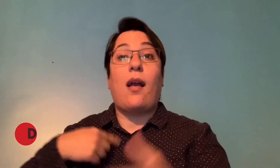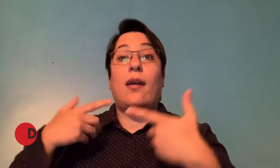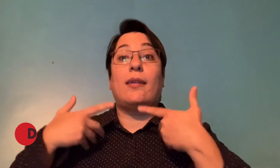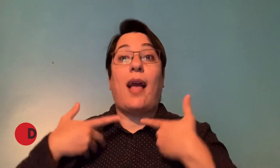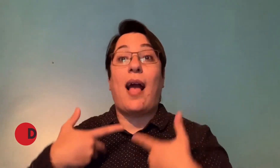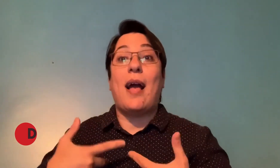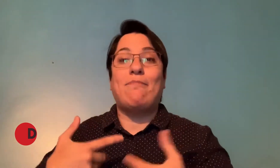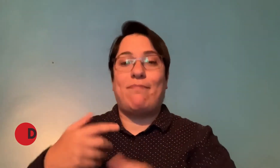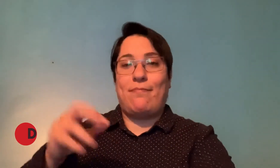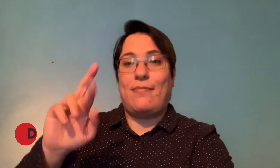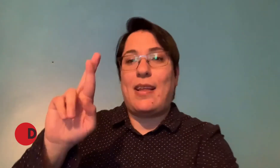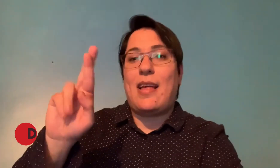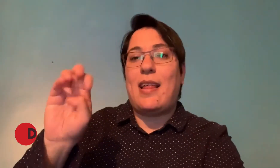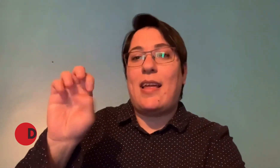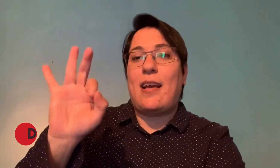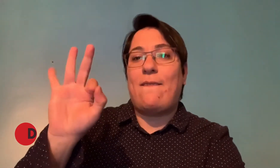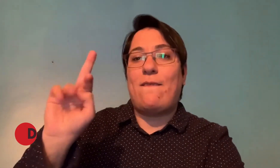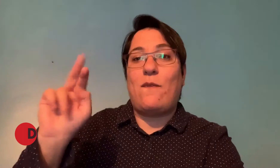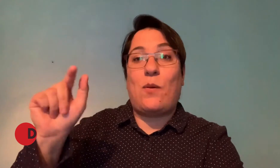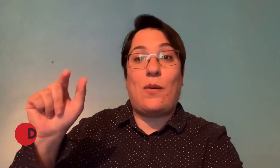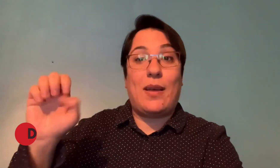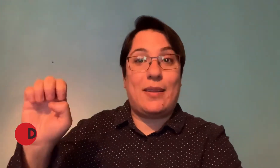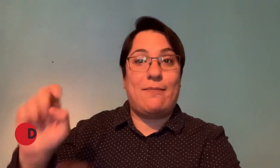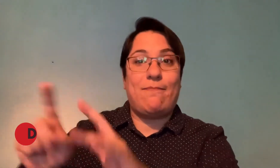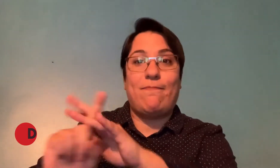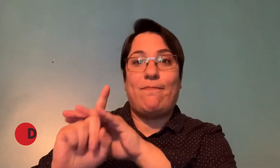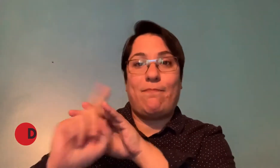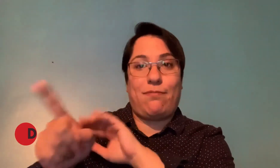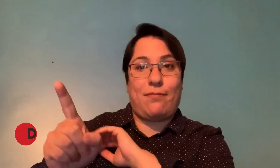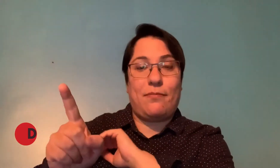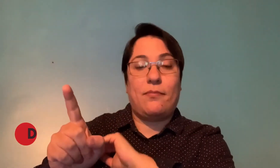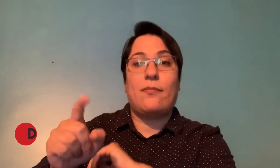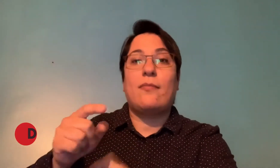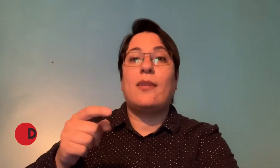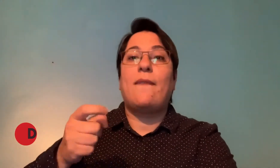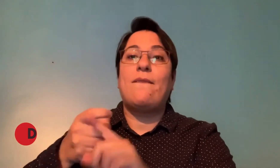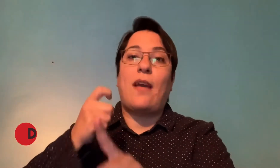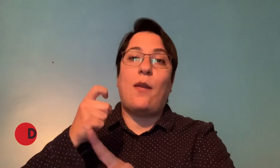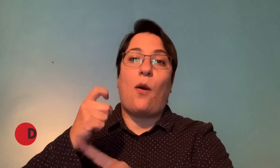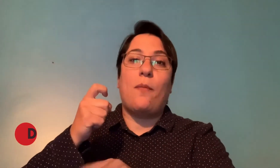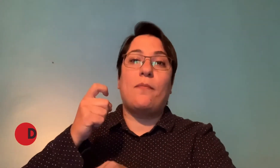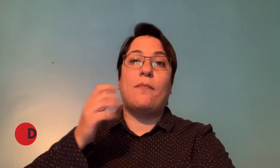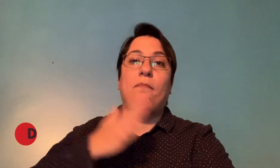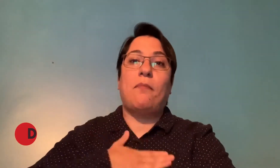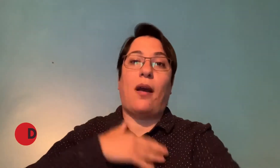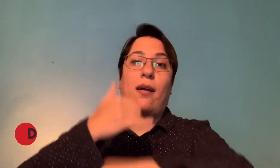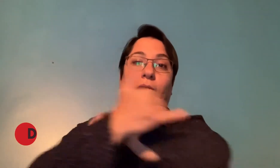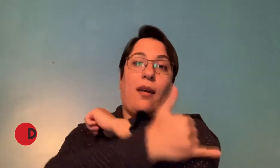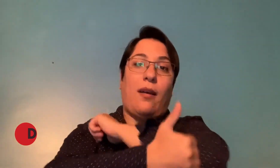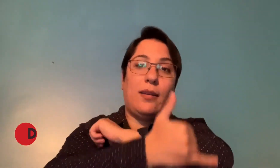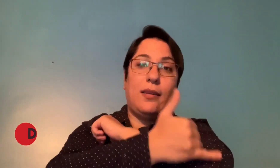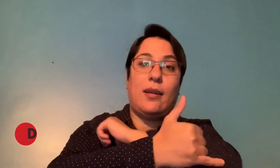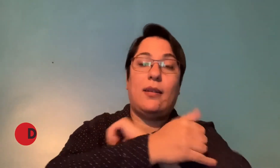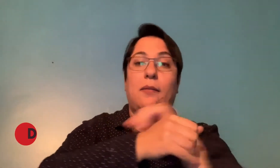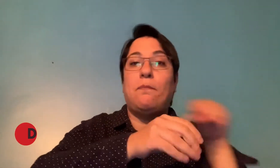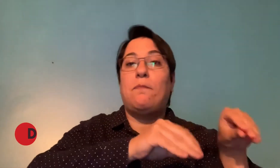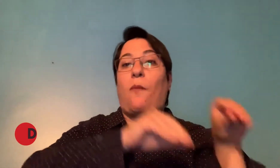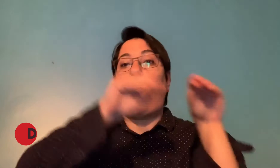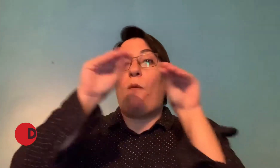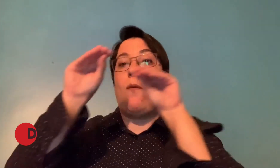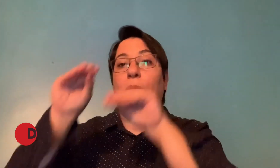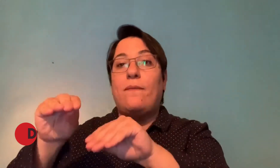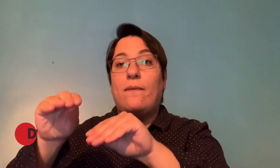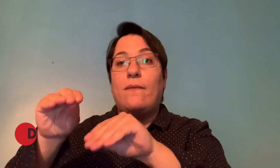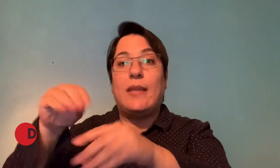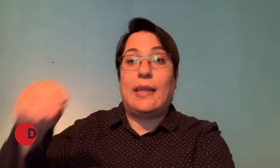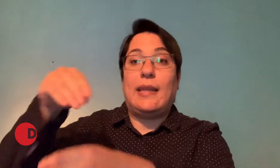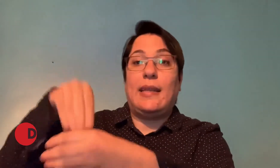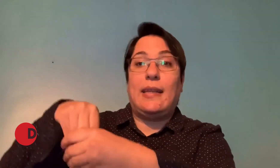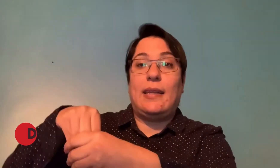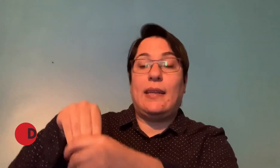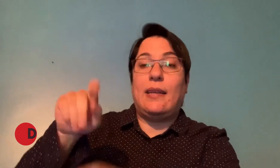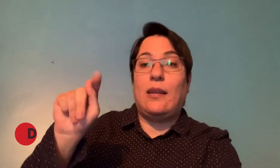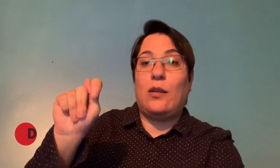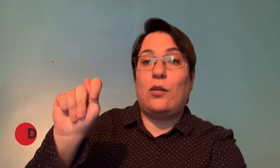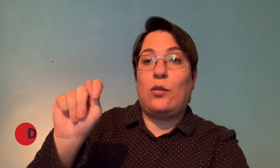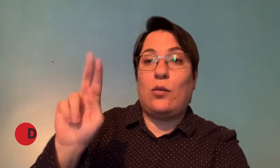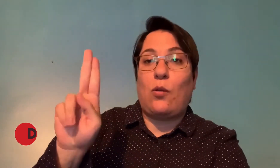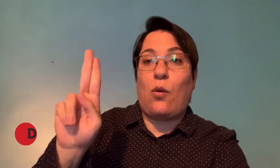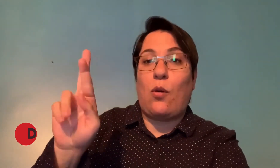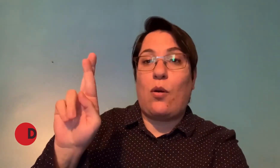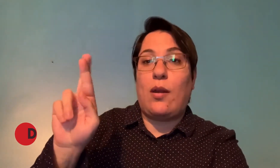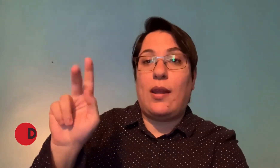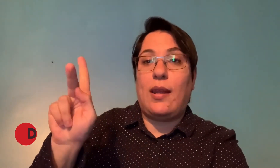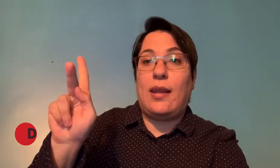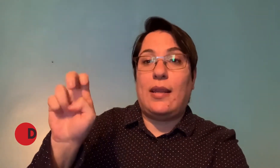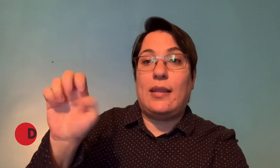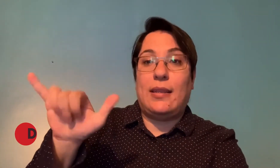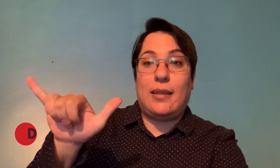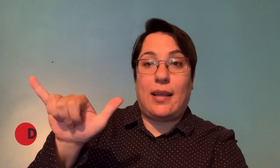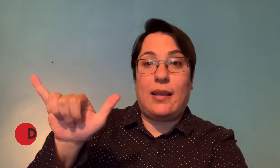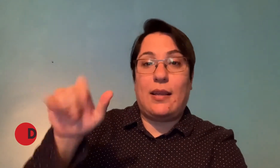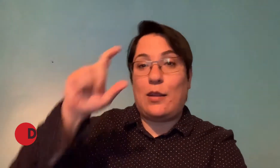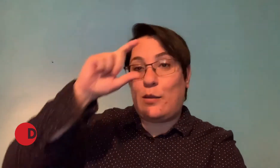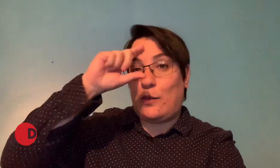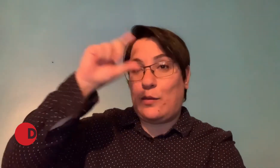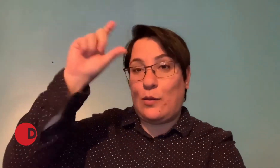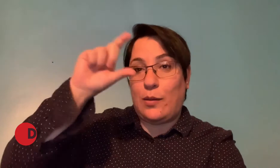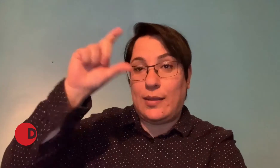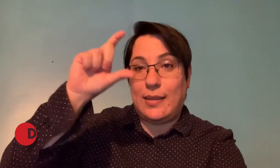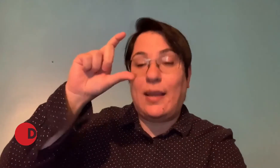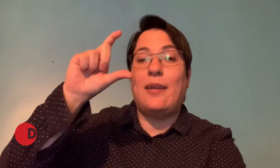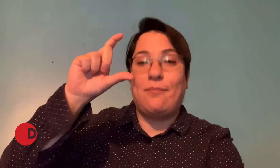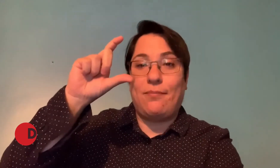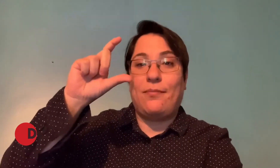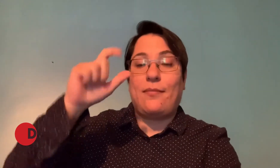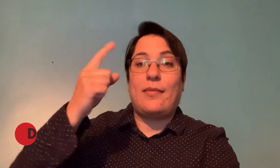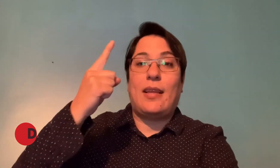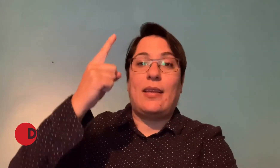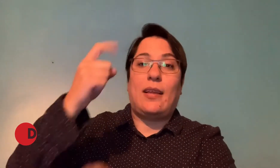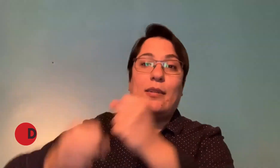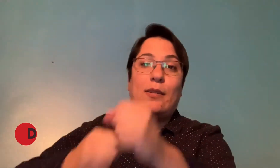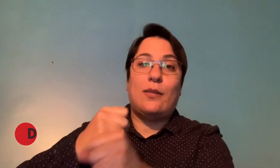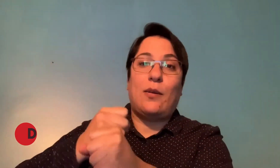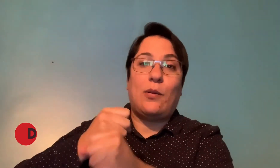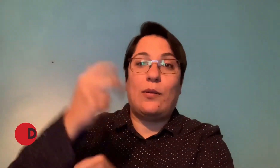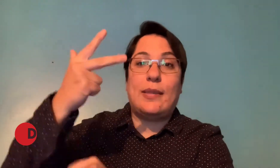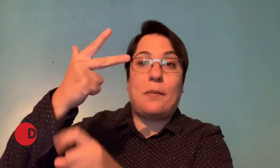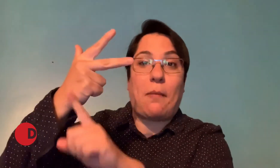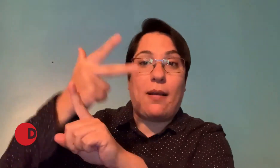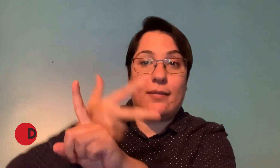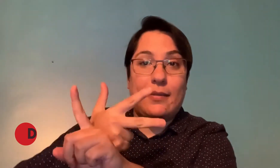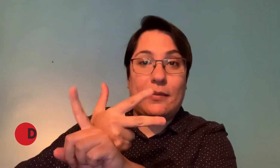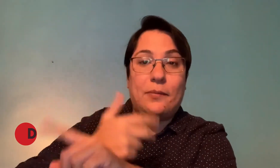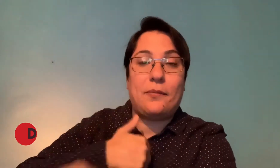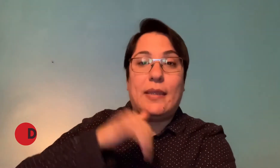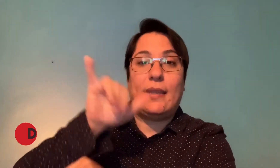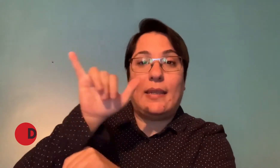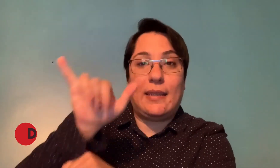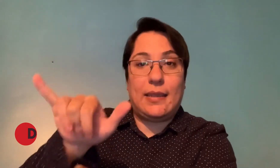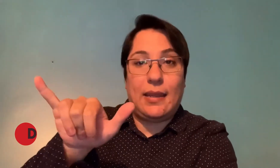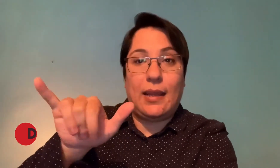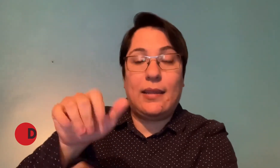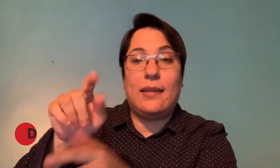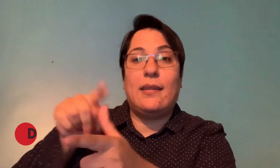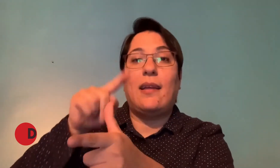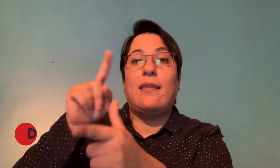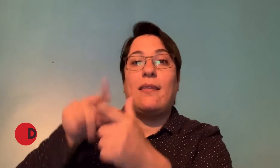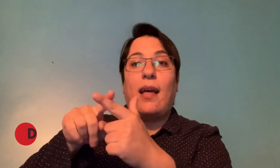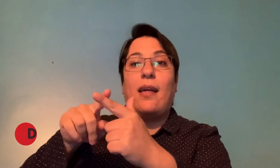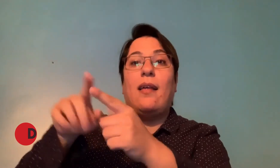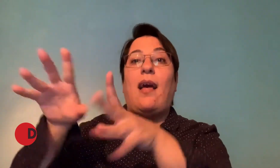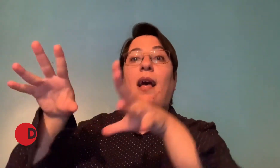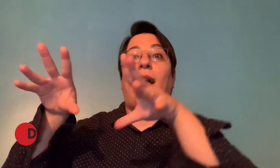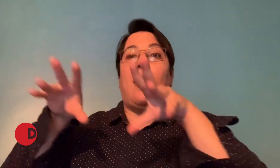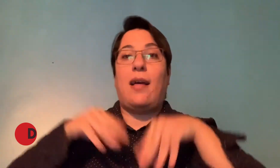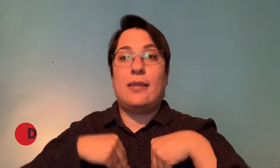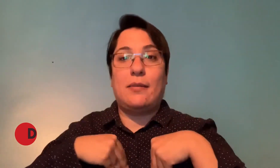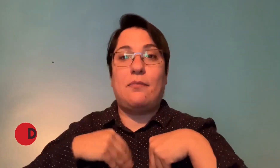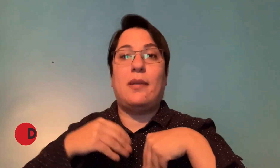I moved to Turkey for 1 year and 3 months, and finally accepted